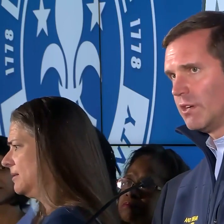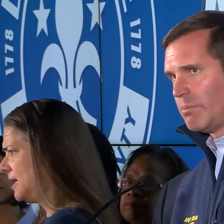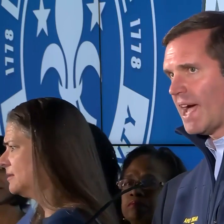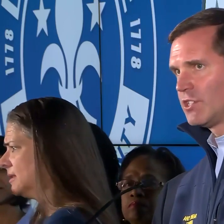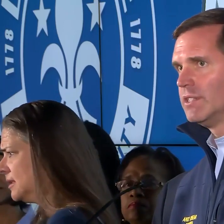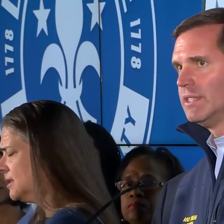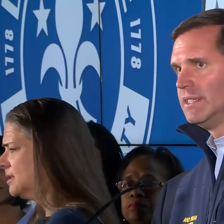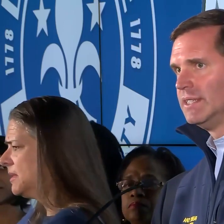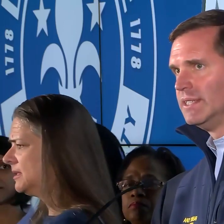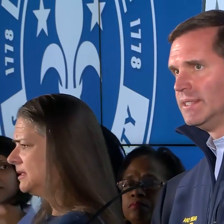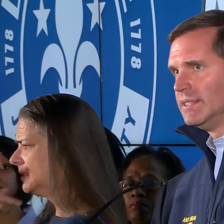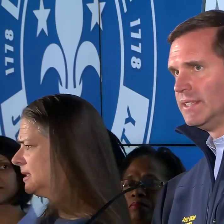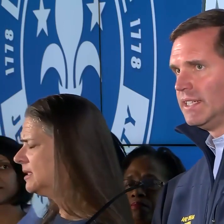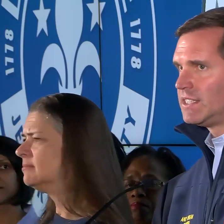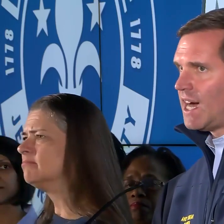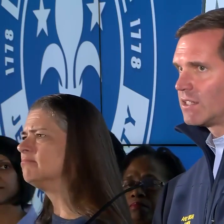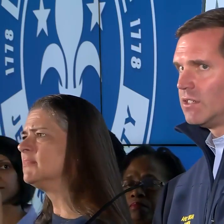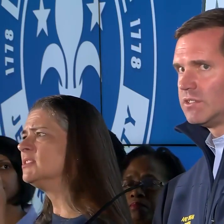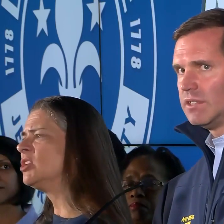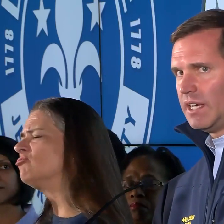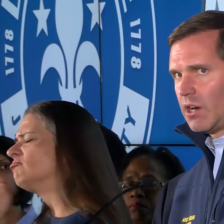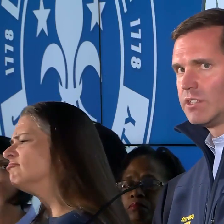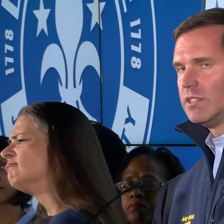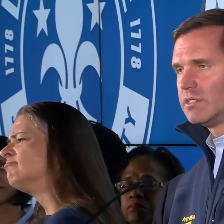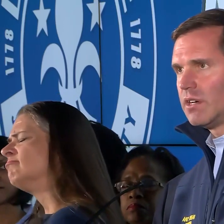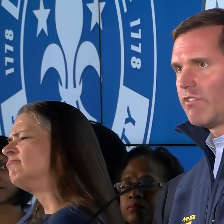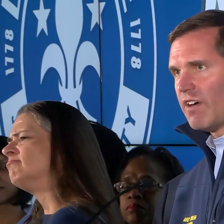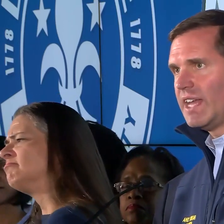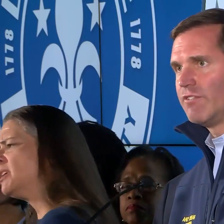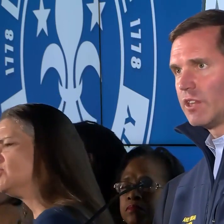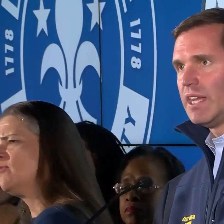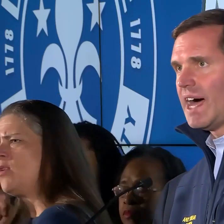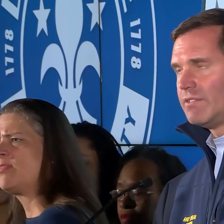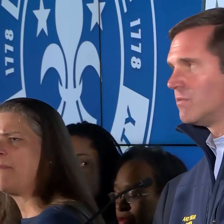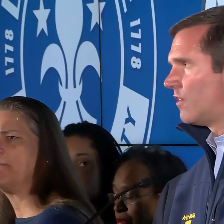compassion. These doctors and nurses are fighting for the lives of our